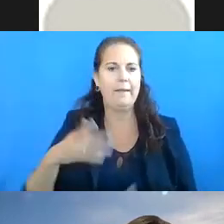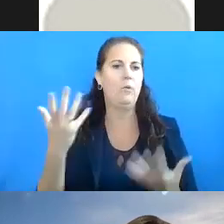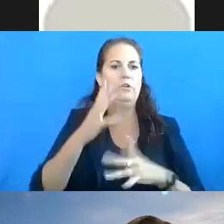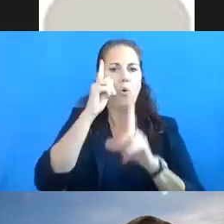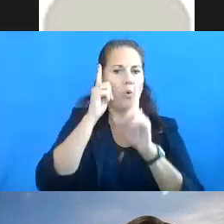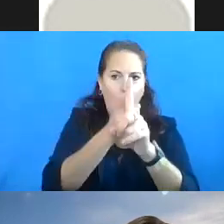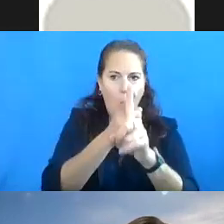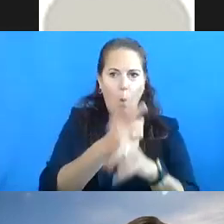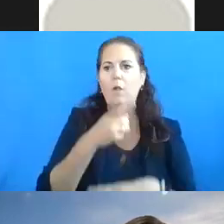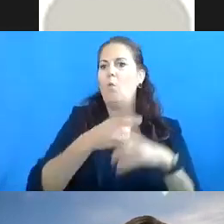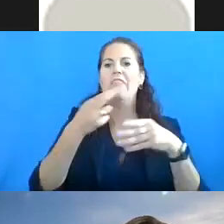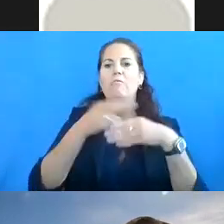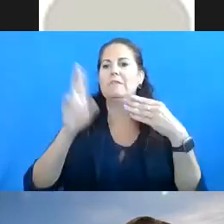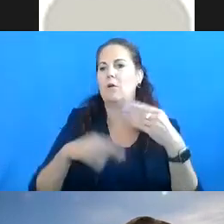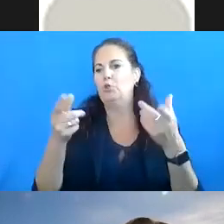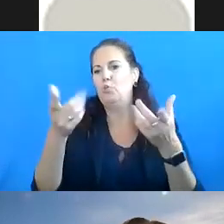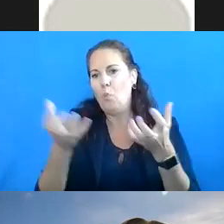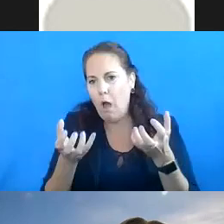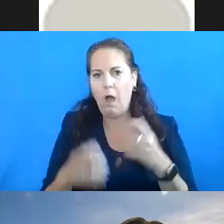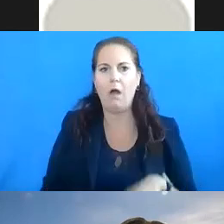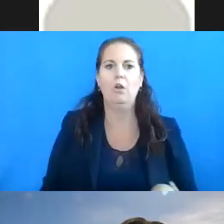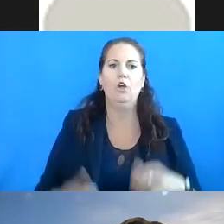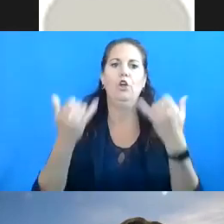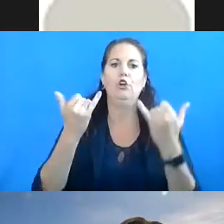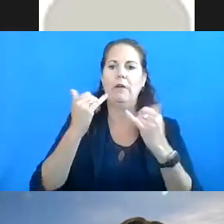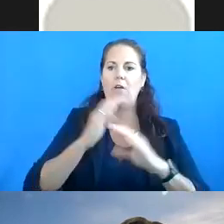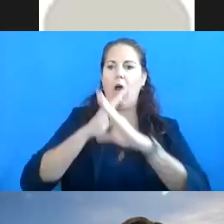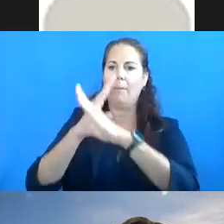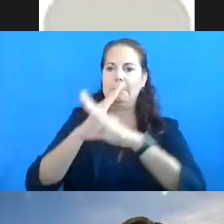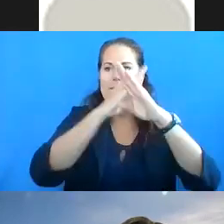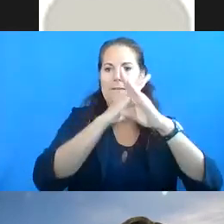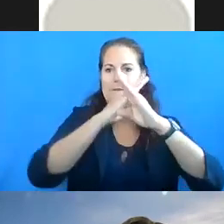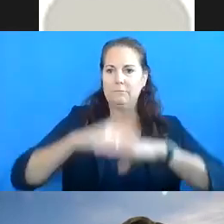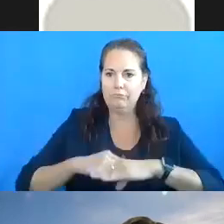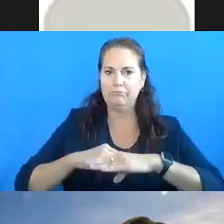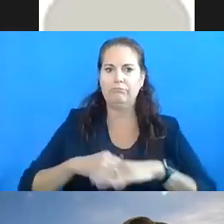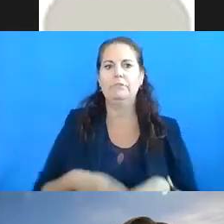what the results are, current obstacles that might exist. So, some of them might be,